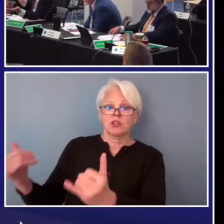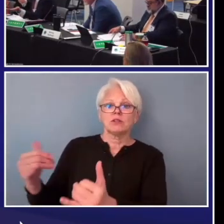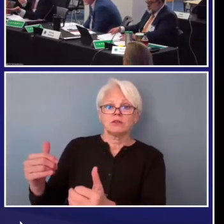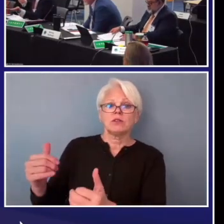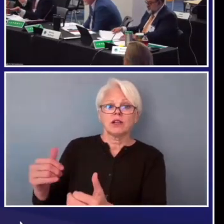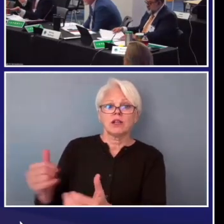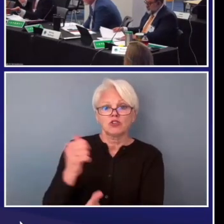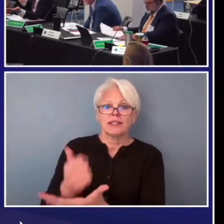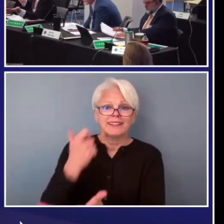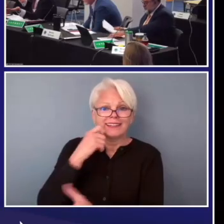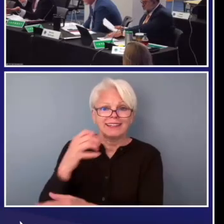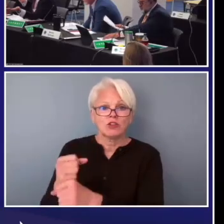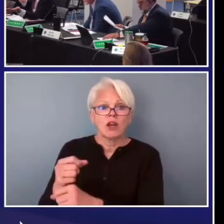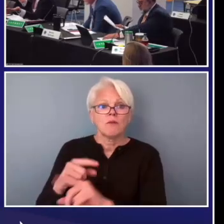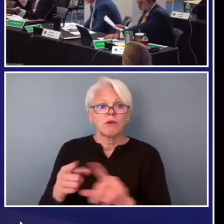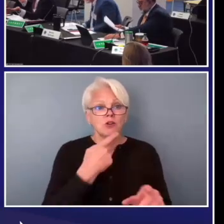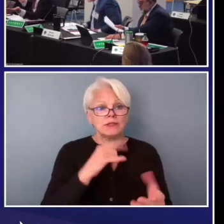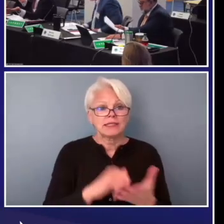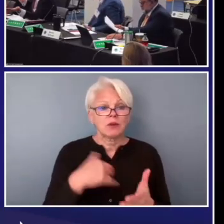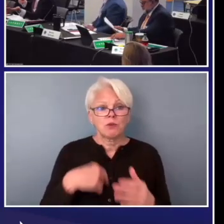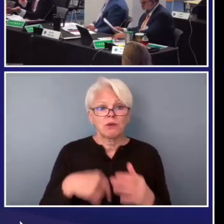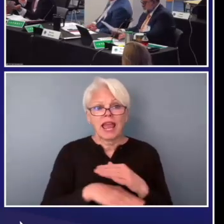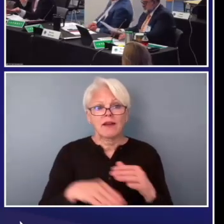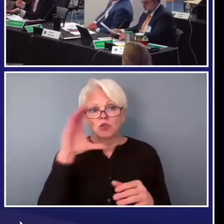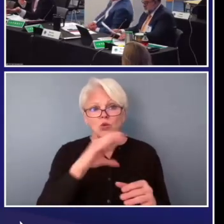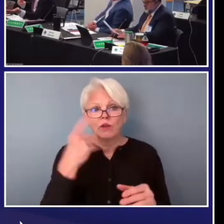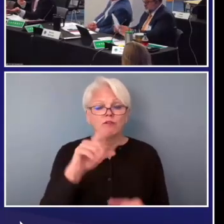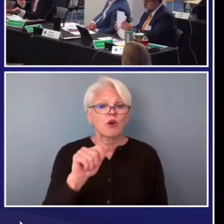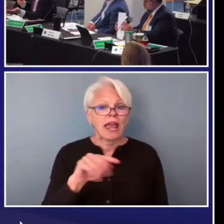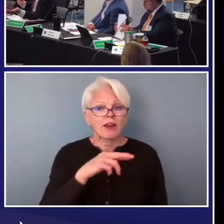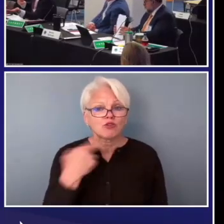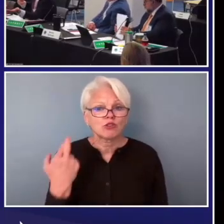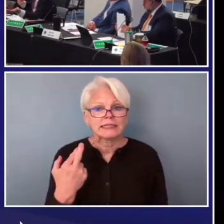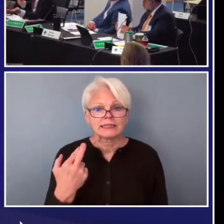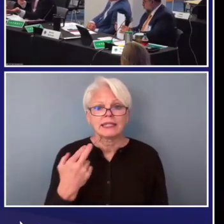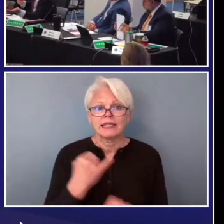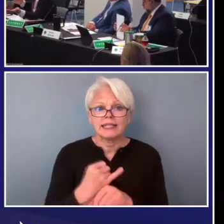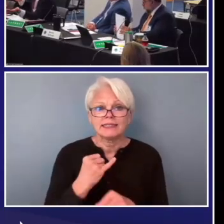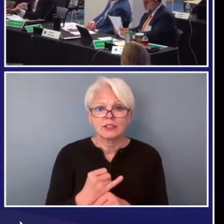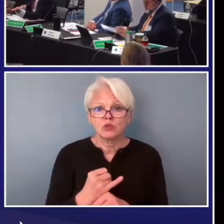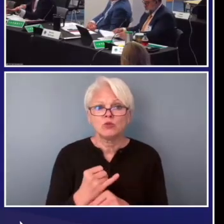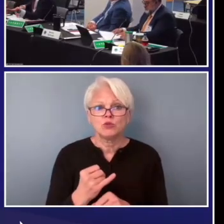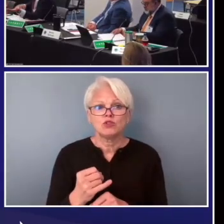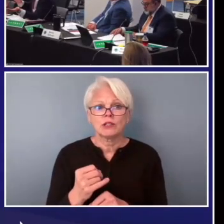But are you saying that we have to basically look for at risk institutions to meet this two-year requirement?